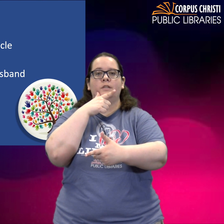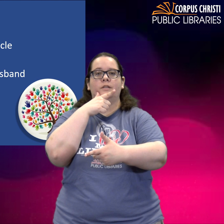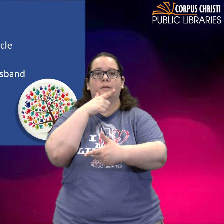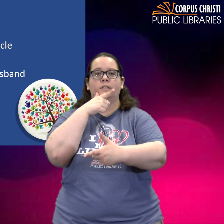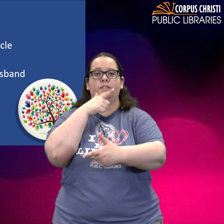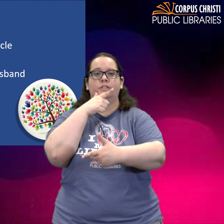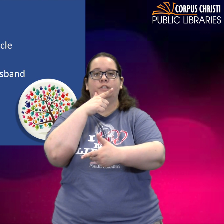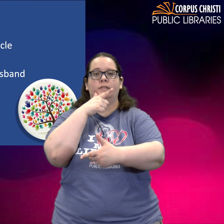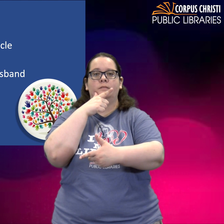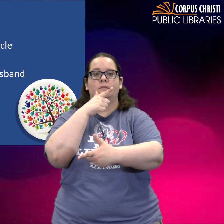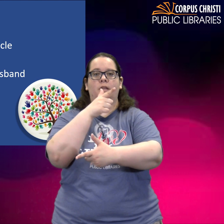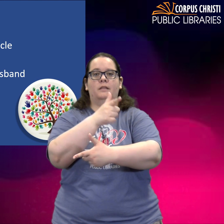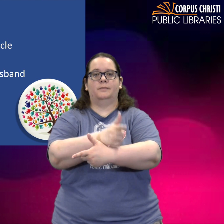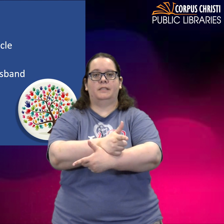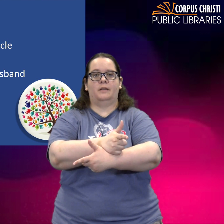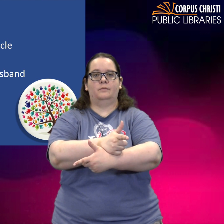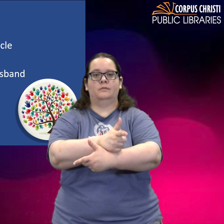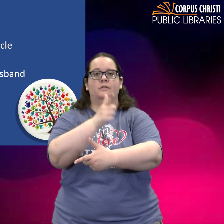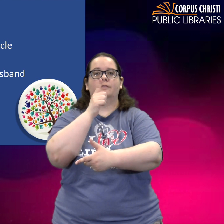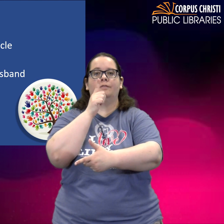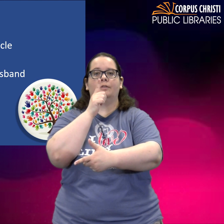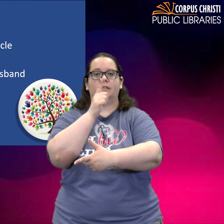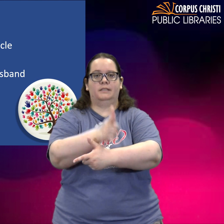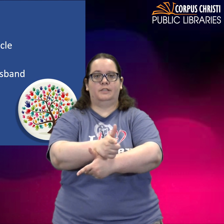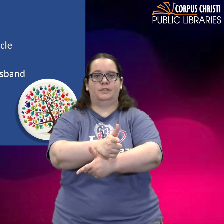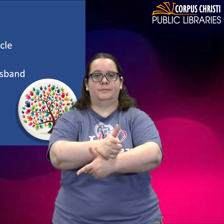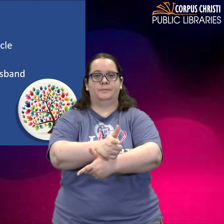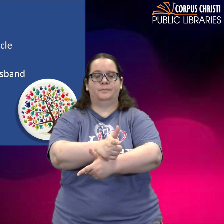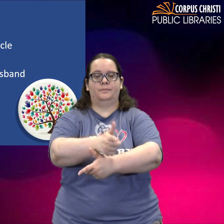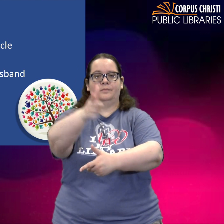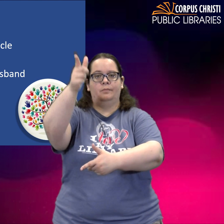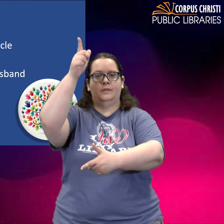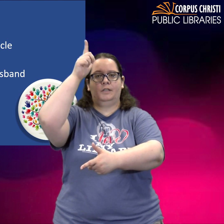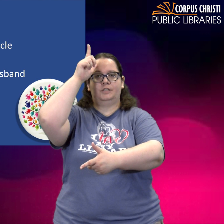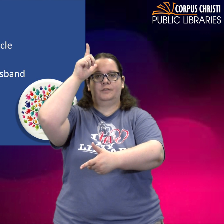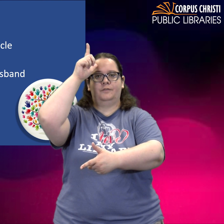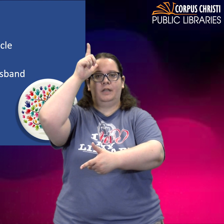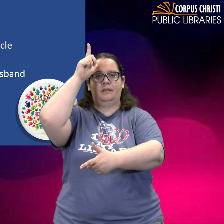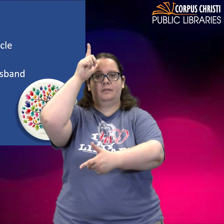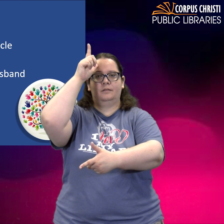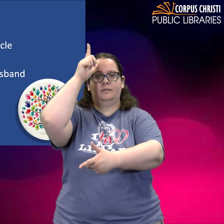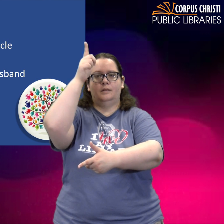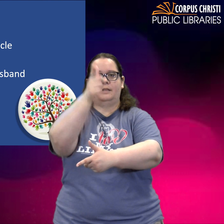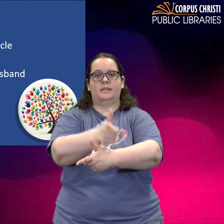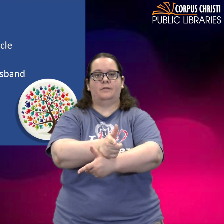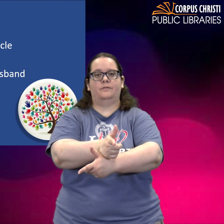your thumb touches your chin and then comes down for sister. Touch the forehead and down